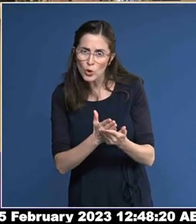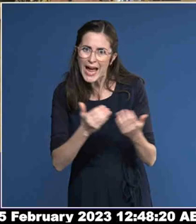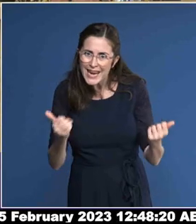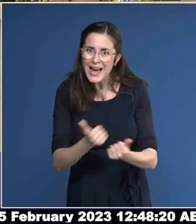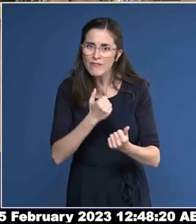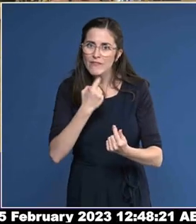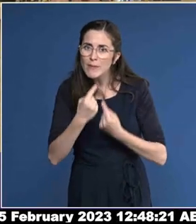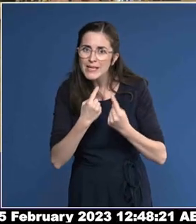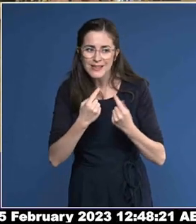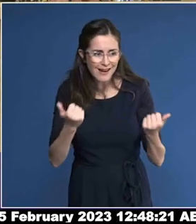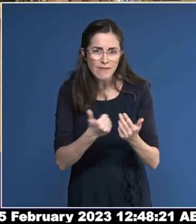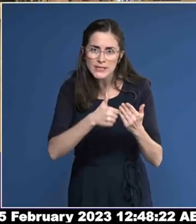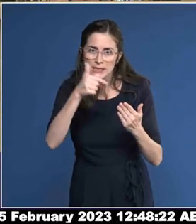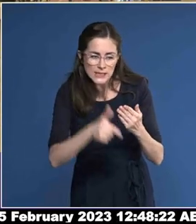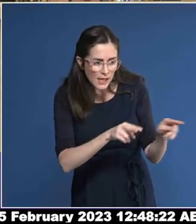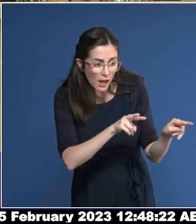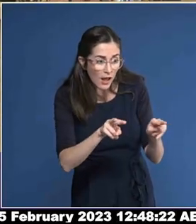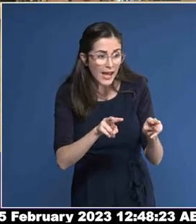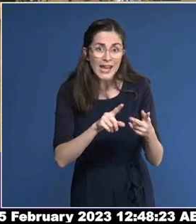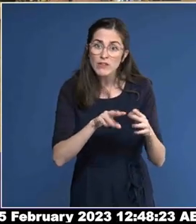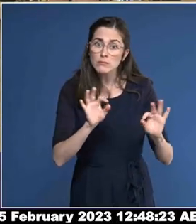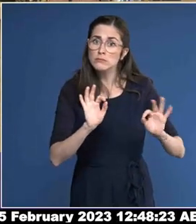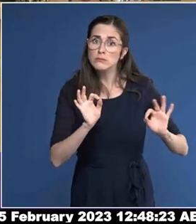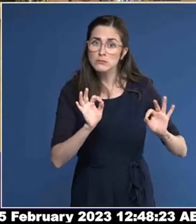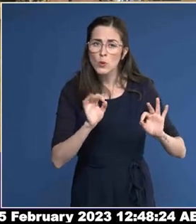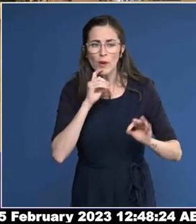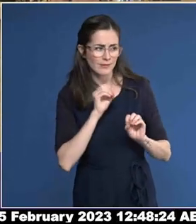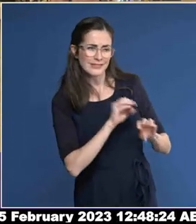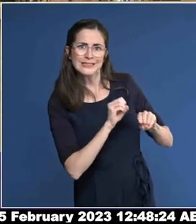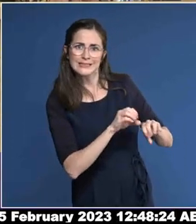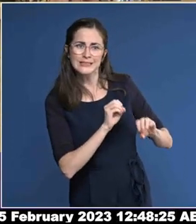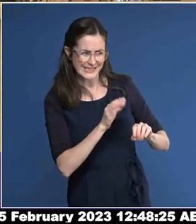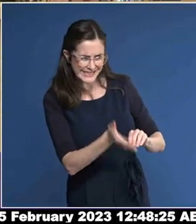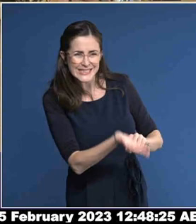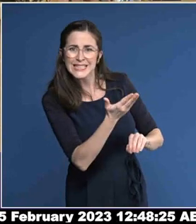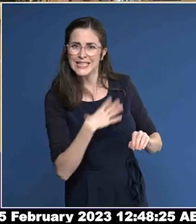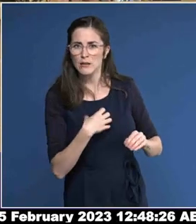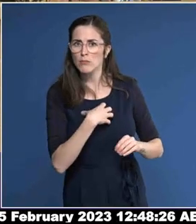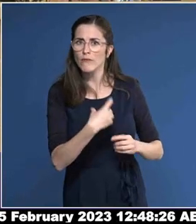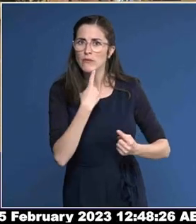any issues that require our attention. So this is an ongoing piece of work for us that we prioritise.